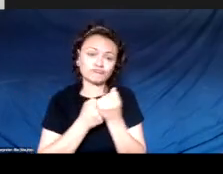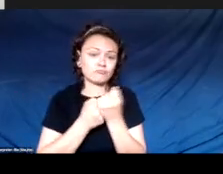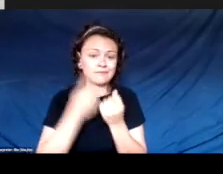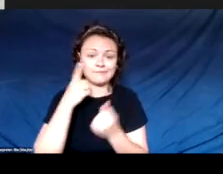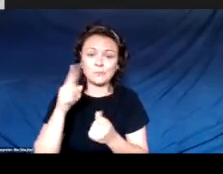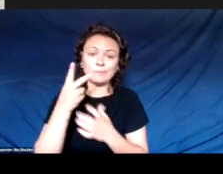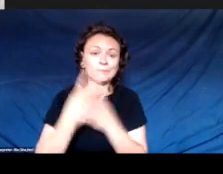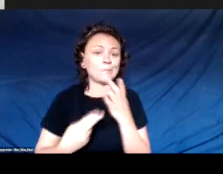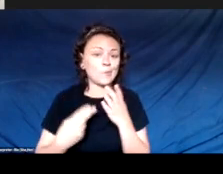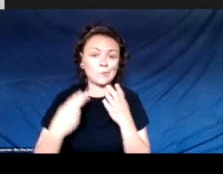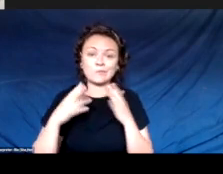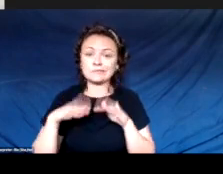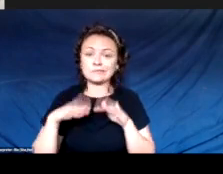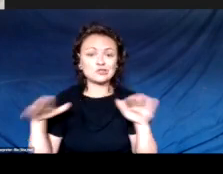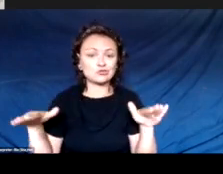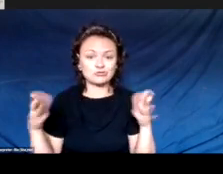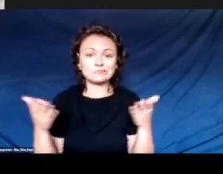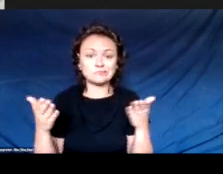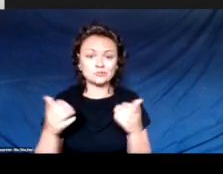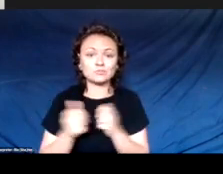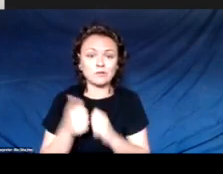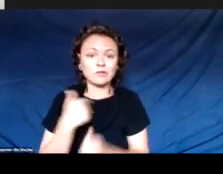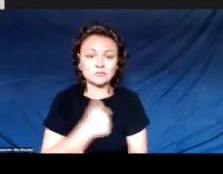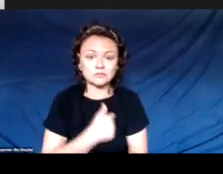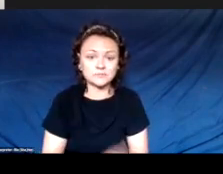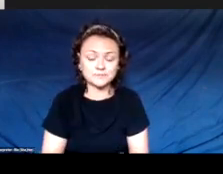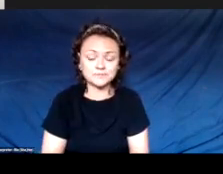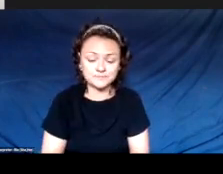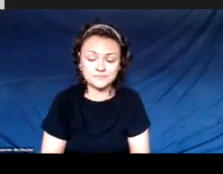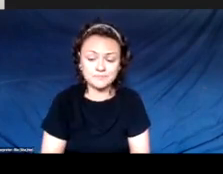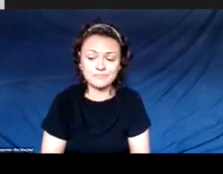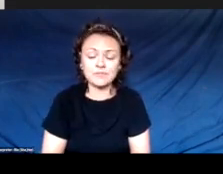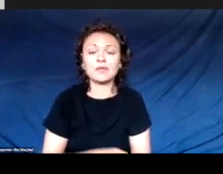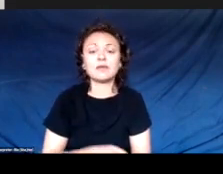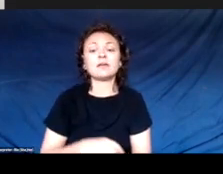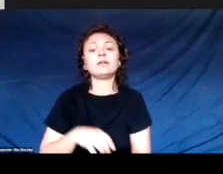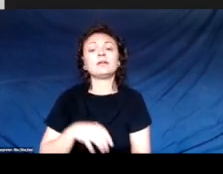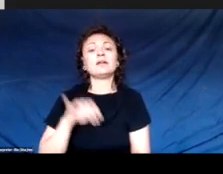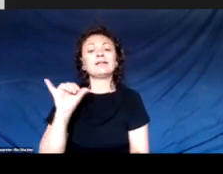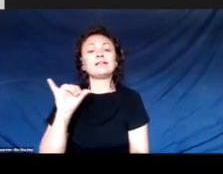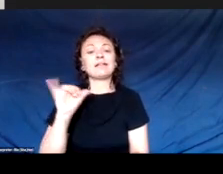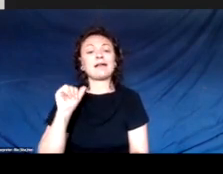As Aggie has mentioned, we have a late son.